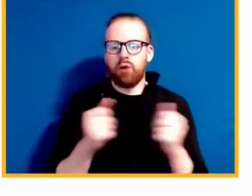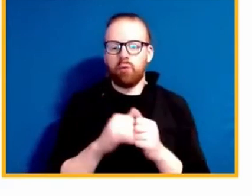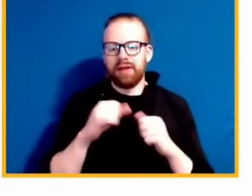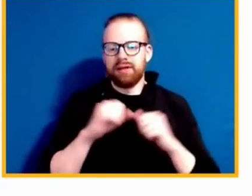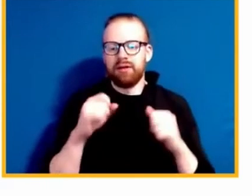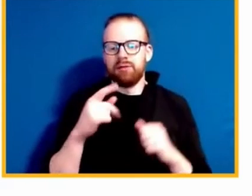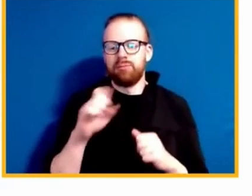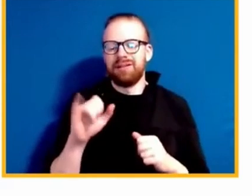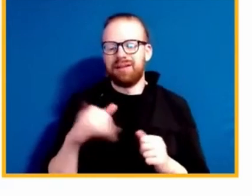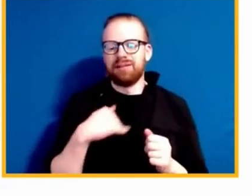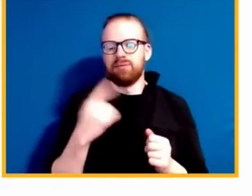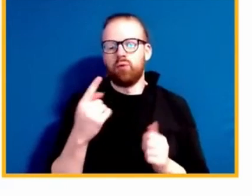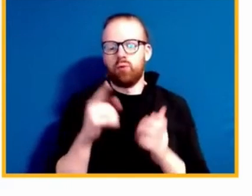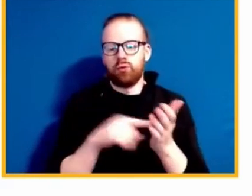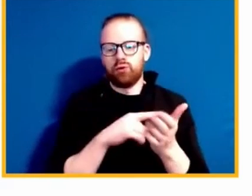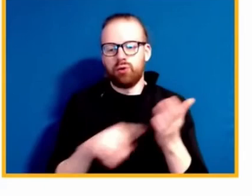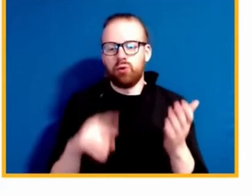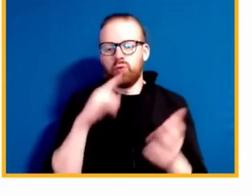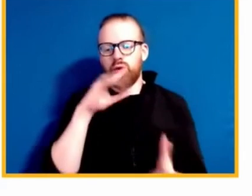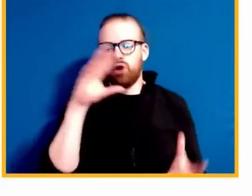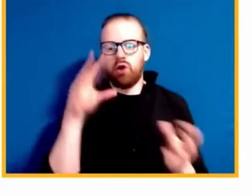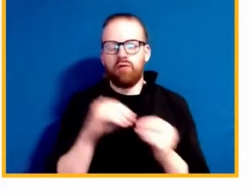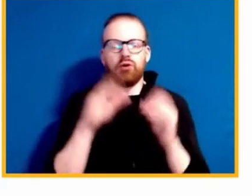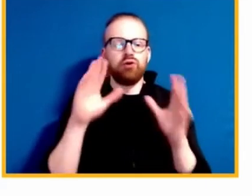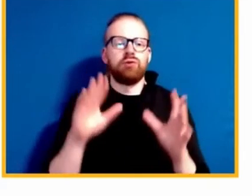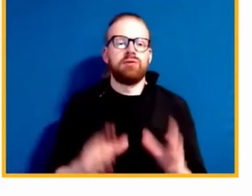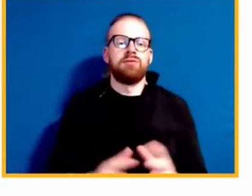that that's my only critique. Overall it was a really great performance.